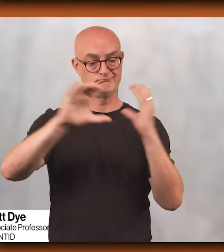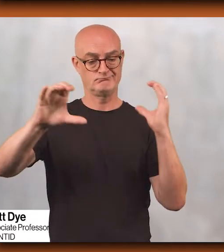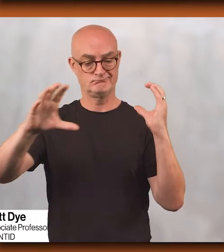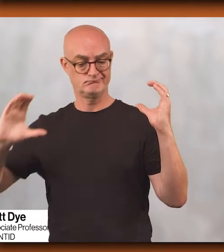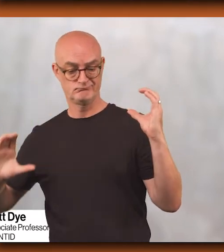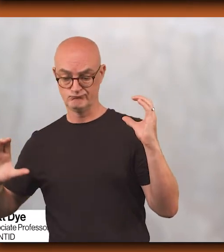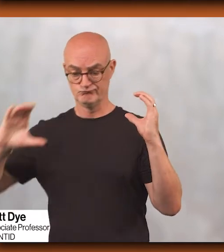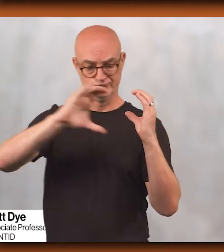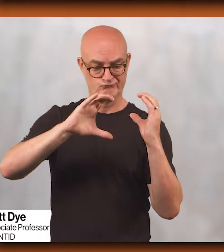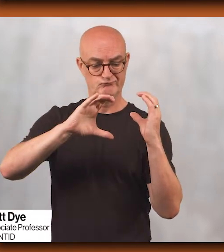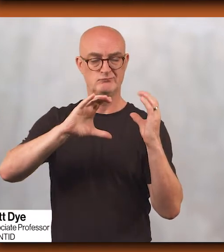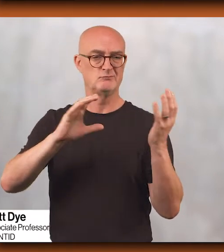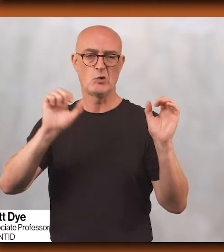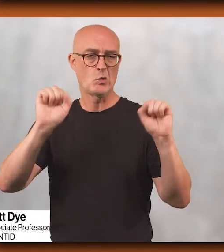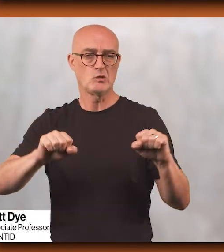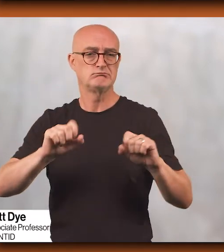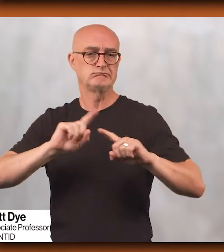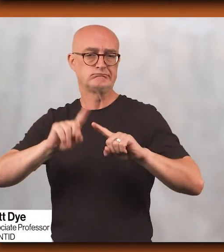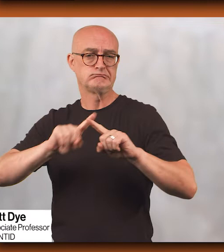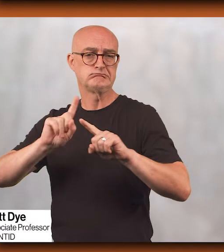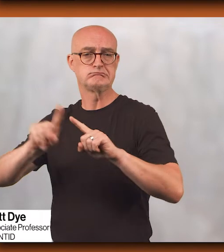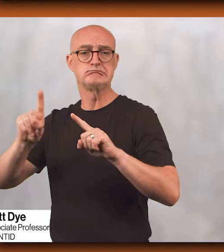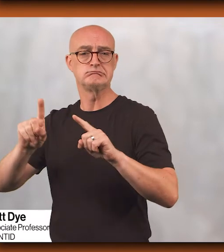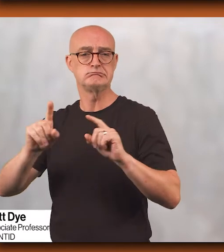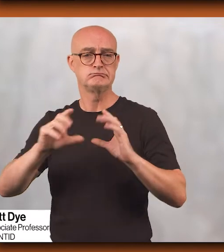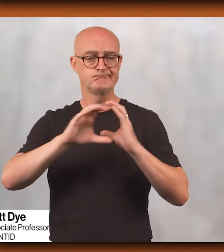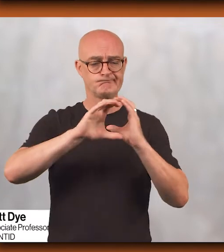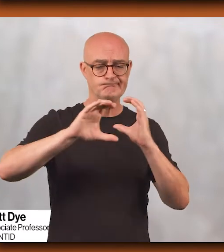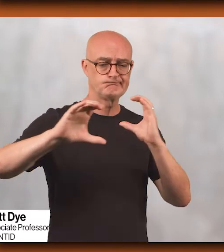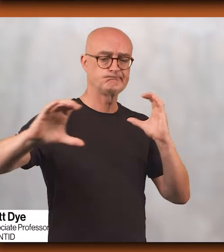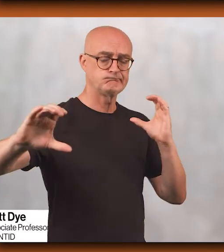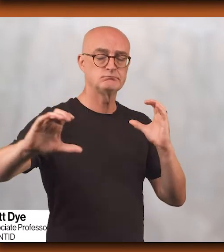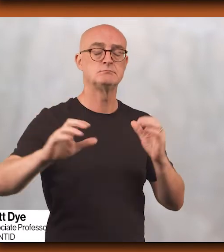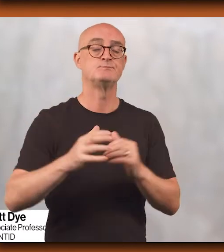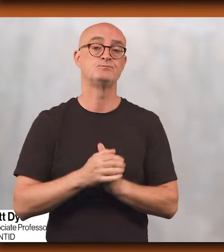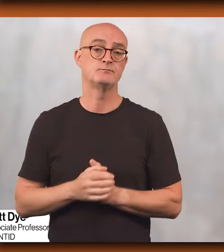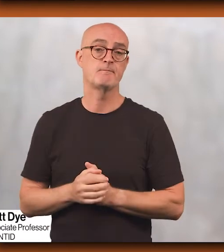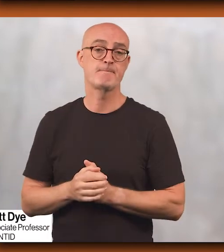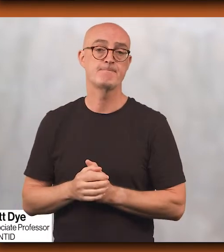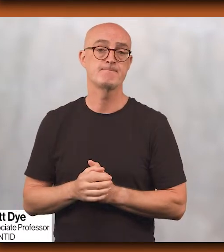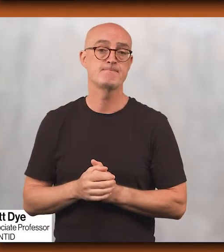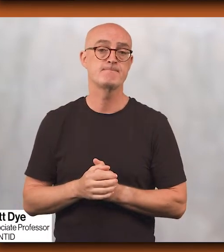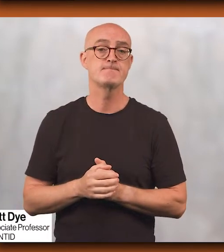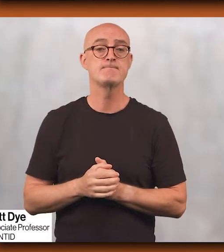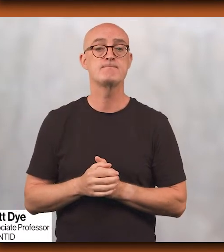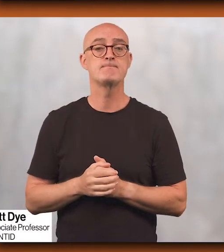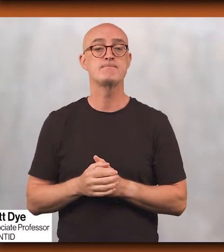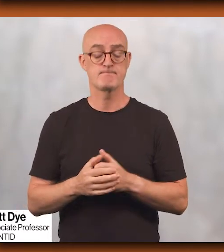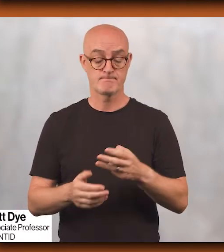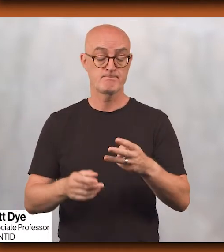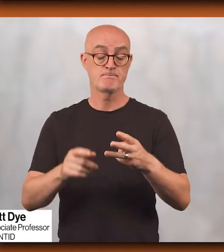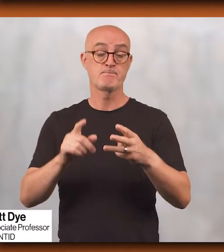with various simulators, but you could also import it into renderers and other types of analysis systems.